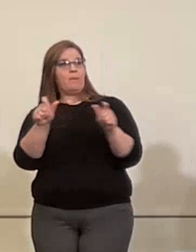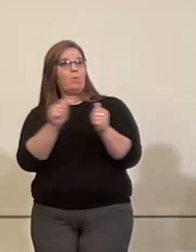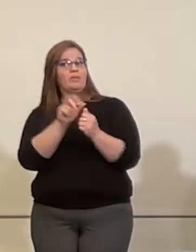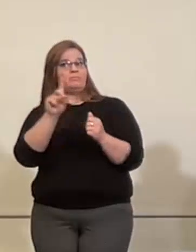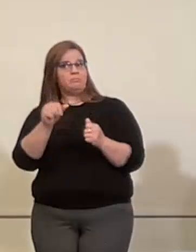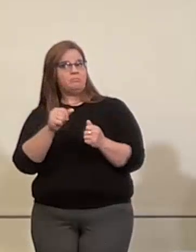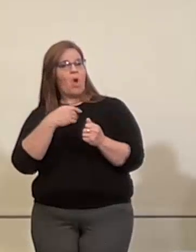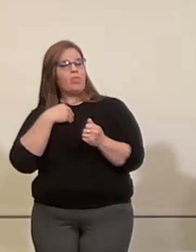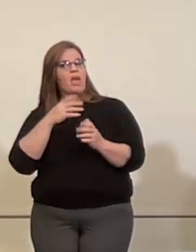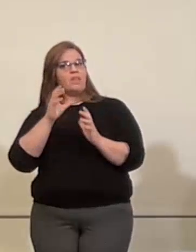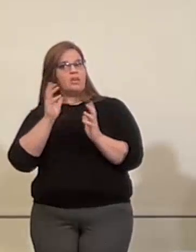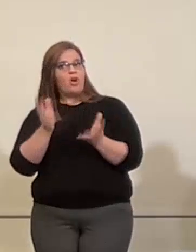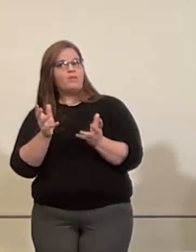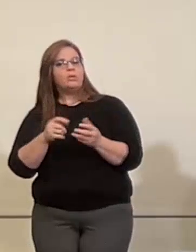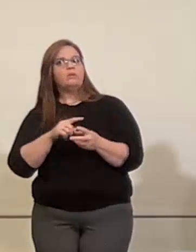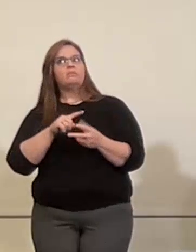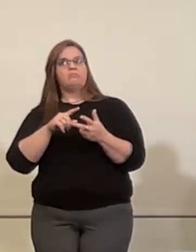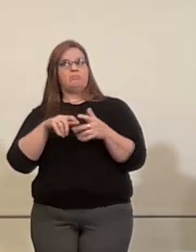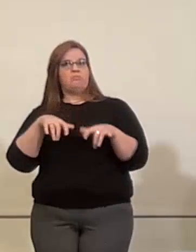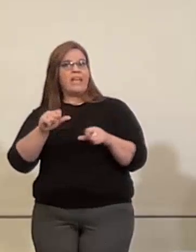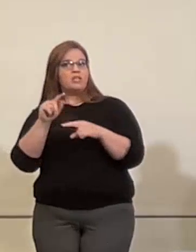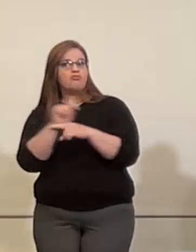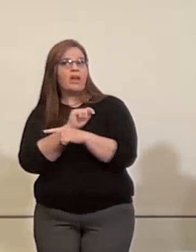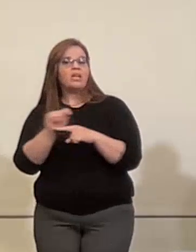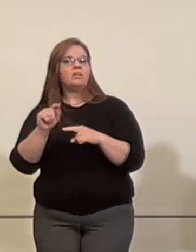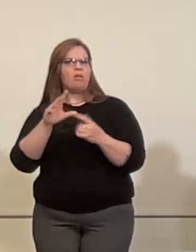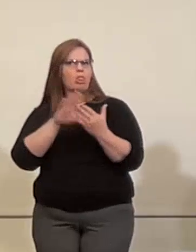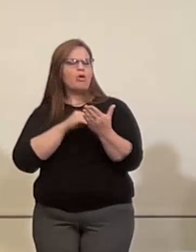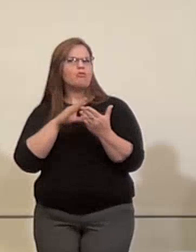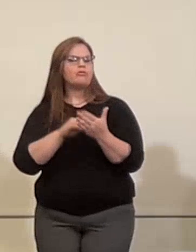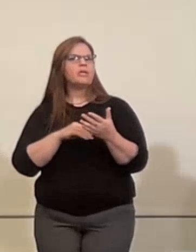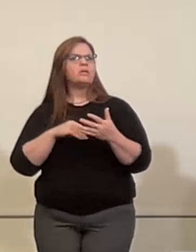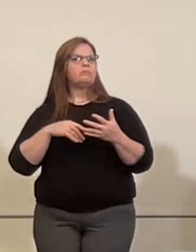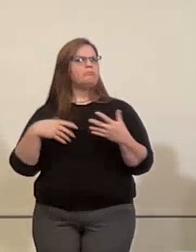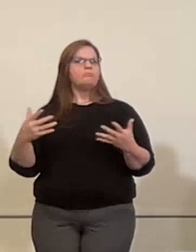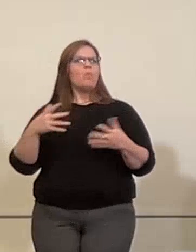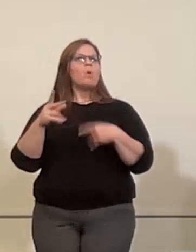Are they taking training? You know what are the types of activities that we see the team